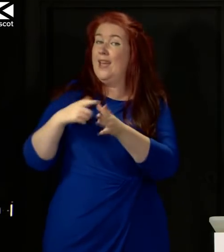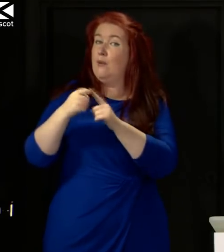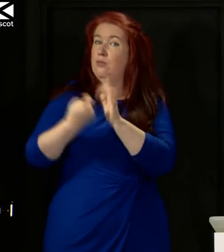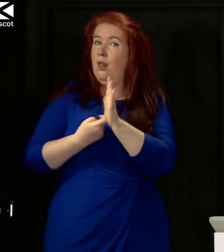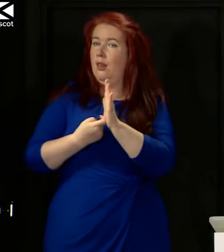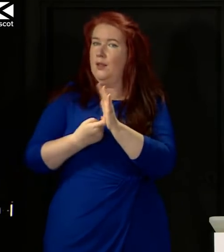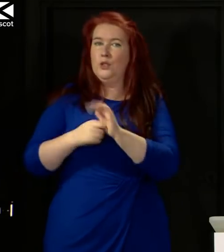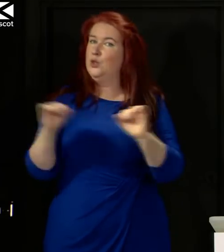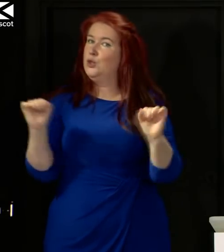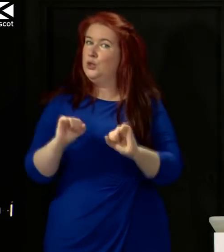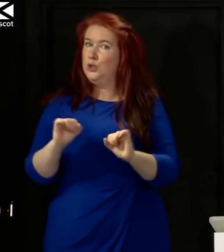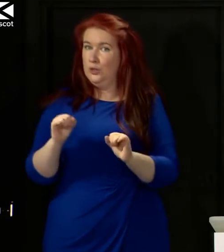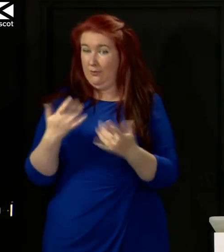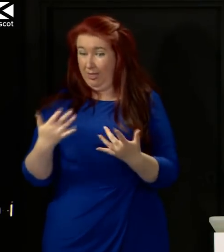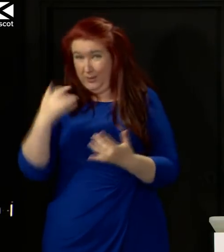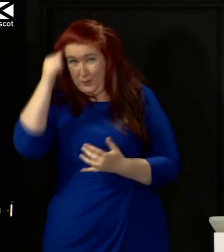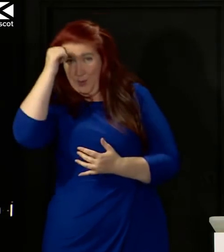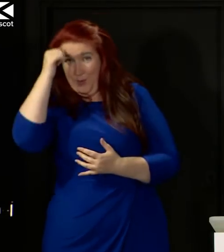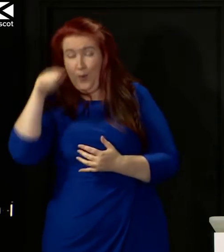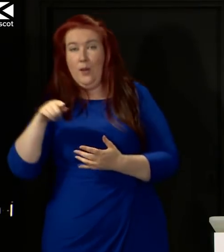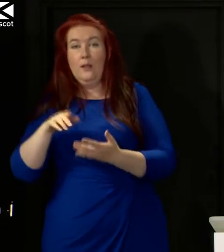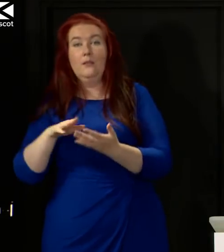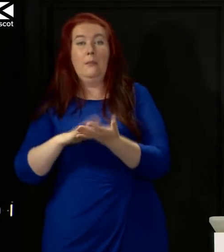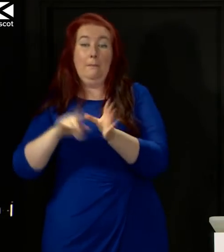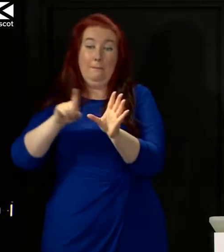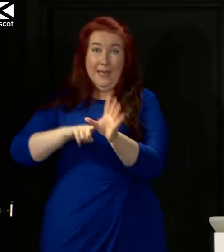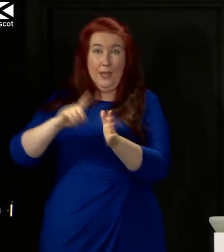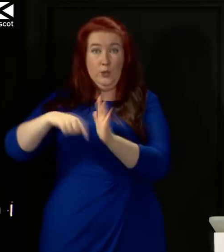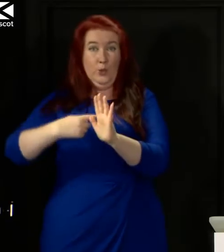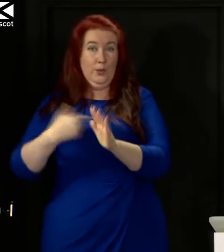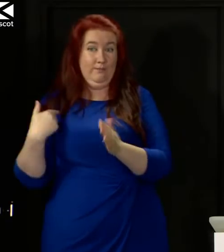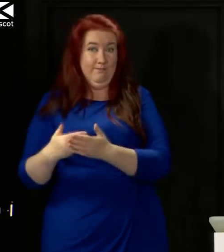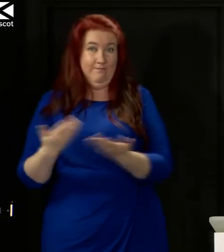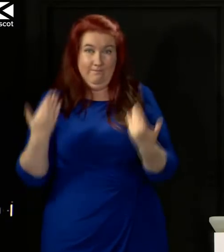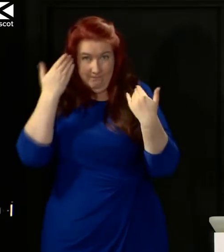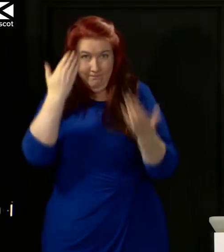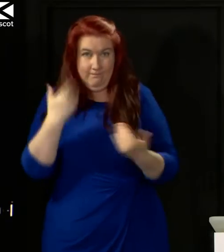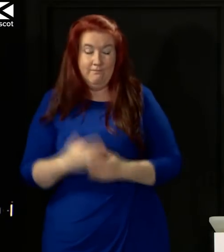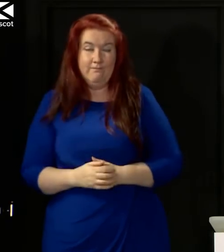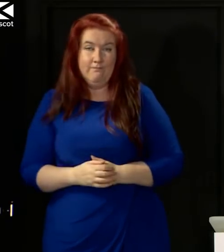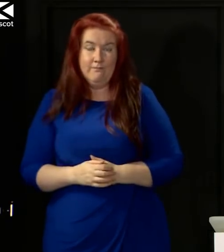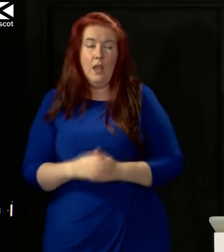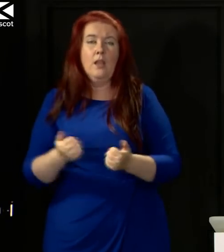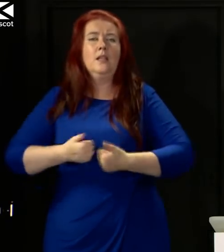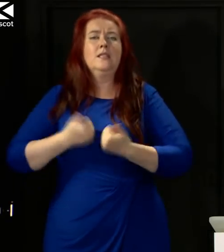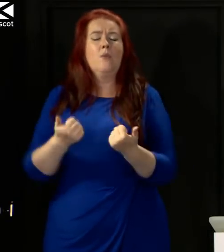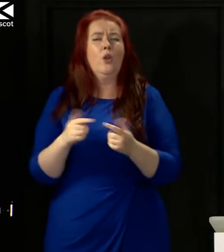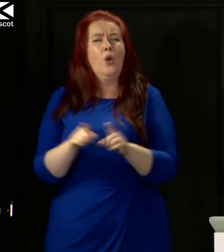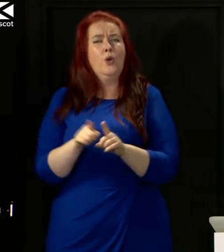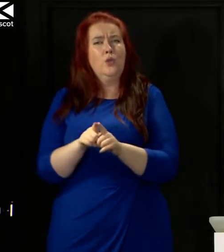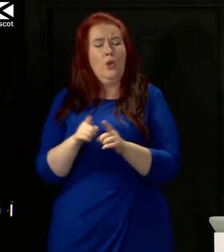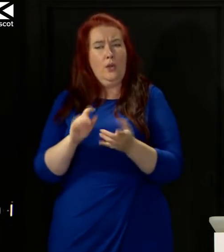up to date picture. The statistics that were also published this morning on claimant count cover the month